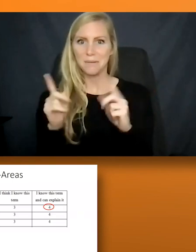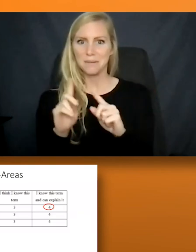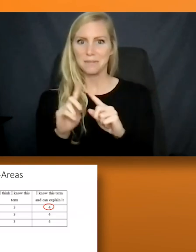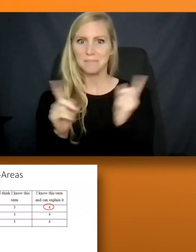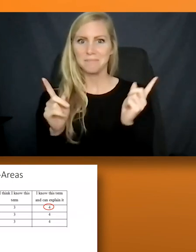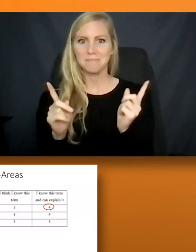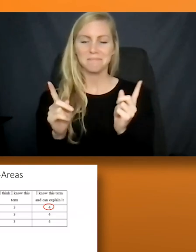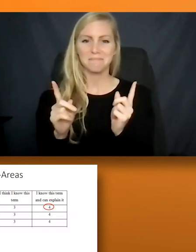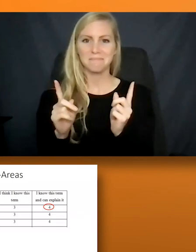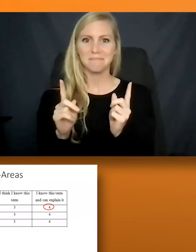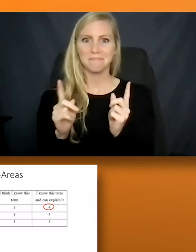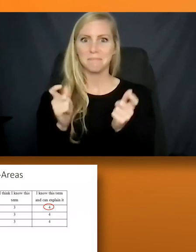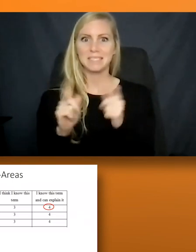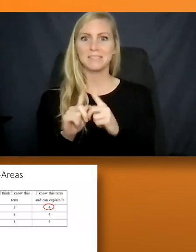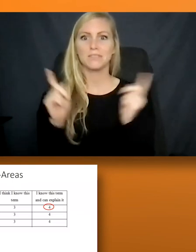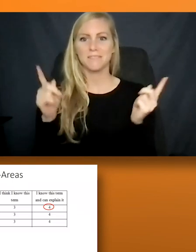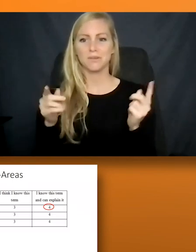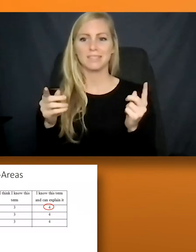So it gives a little bit more discrimination.